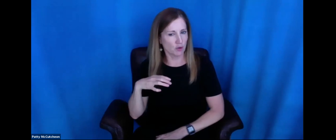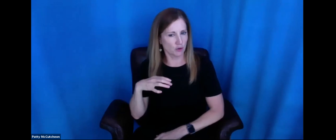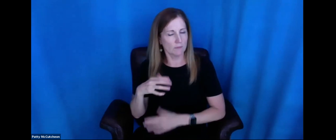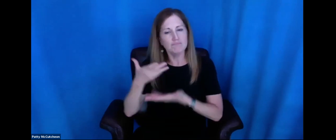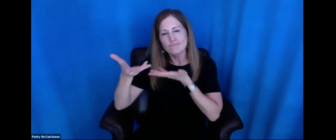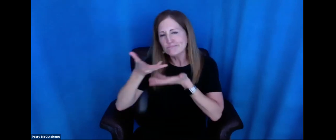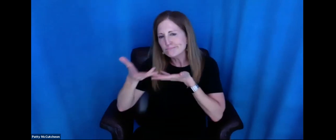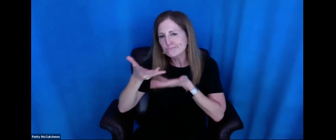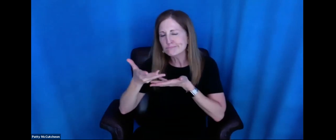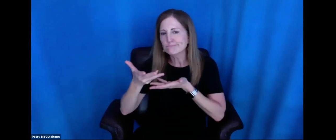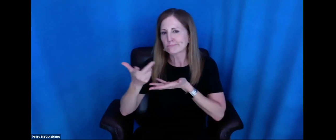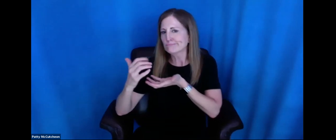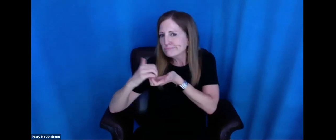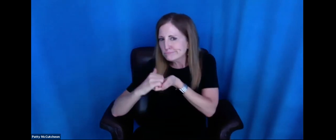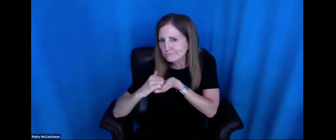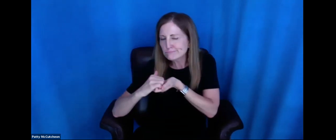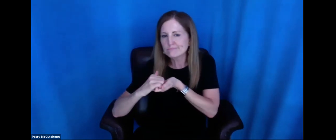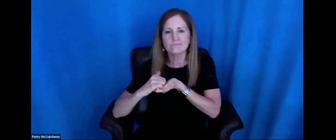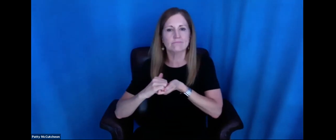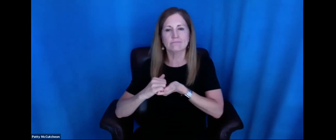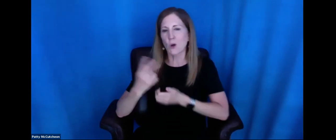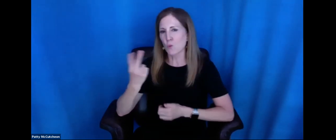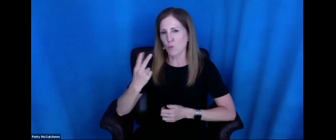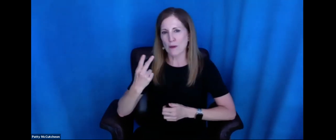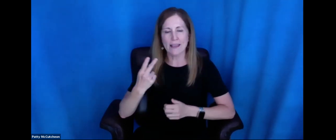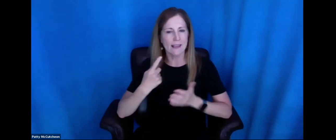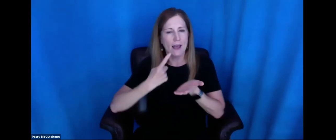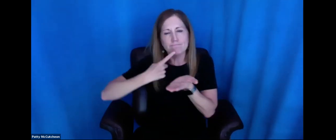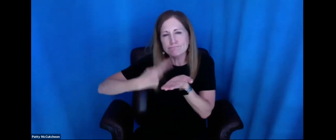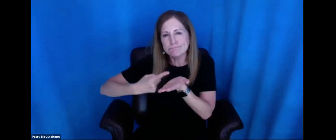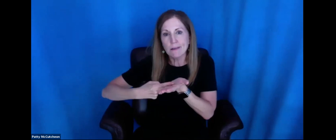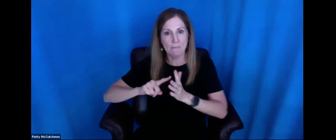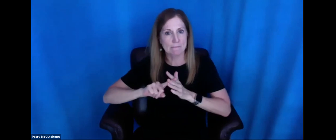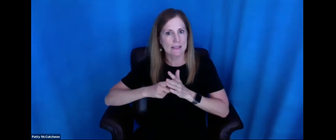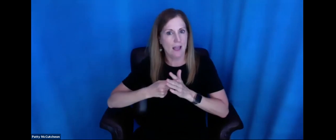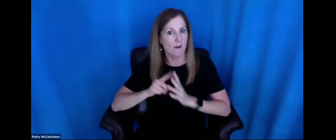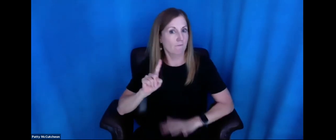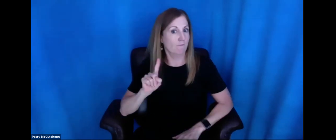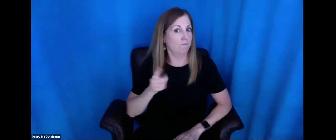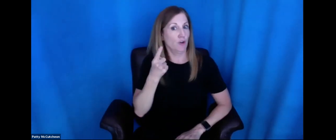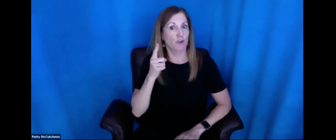have begun to have the first fact sheet interpreted